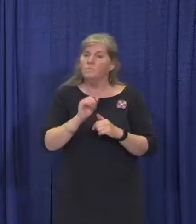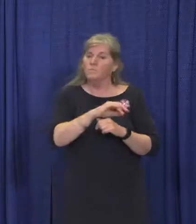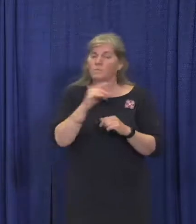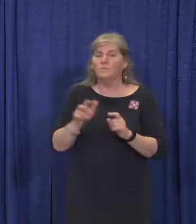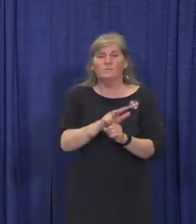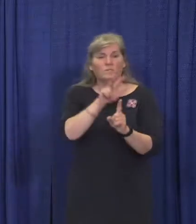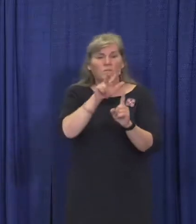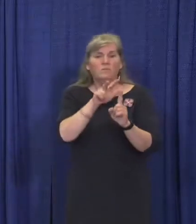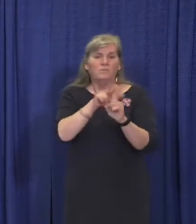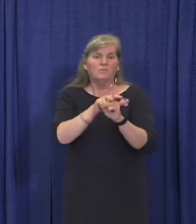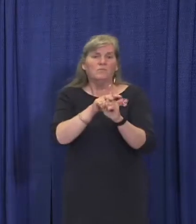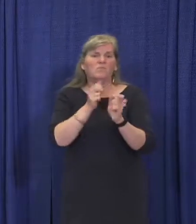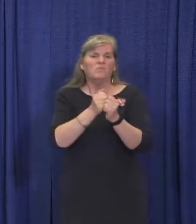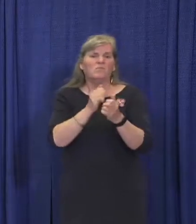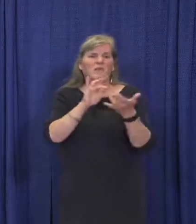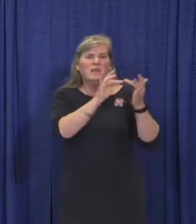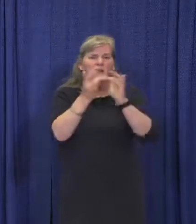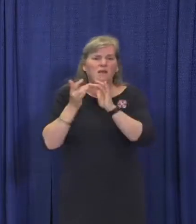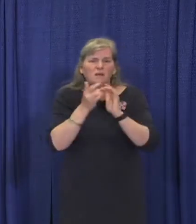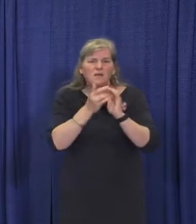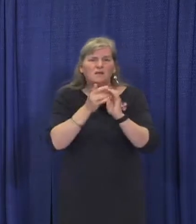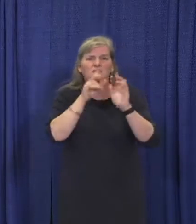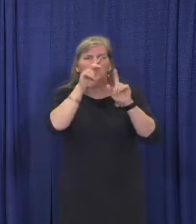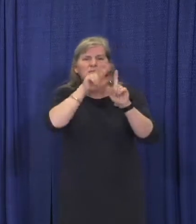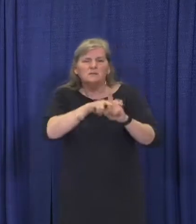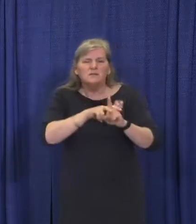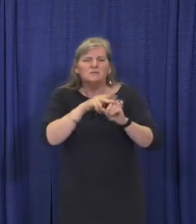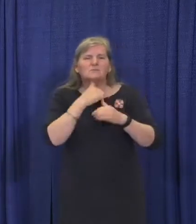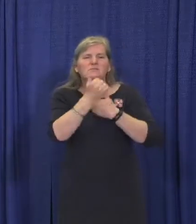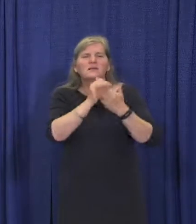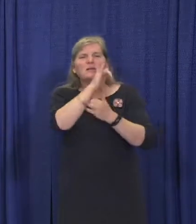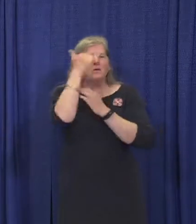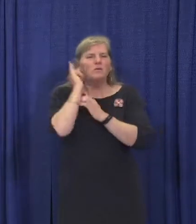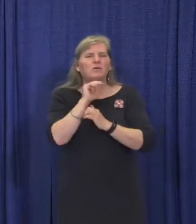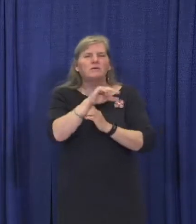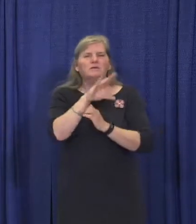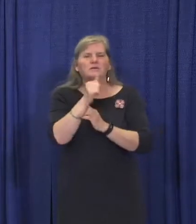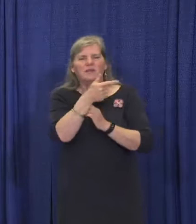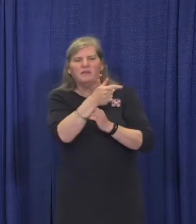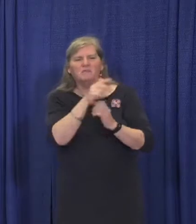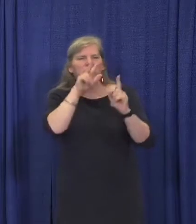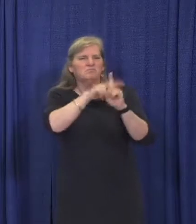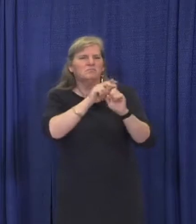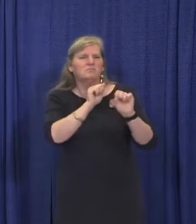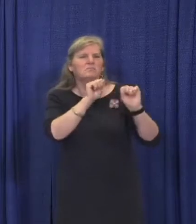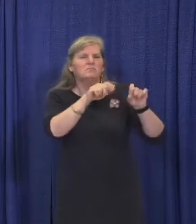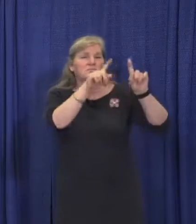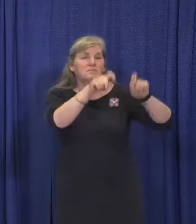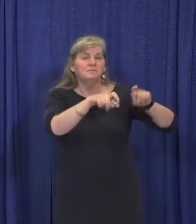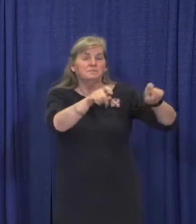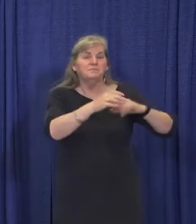Or book online to arrange for testing by following the links on YUKON.ca.